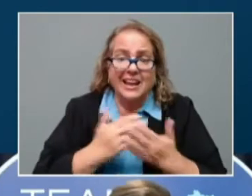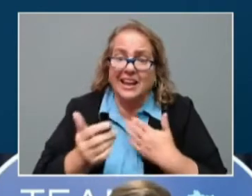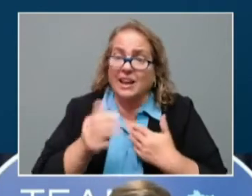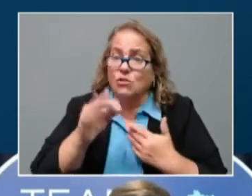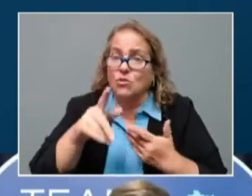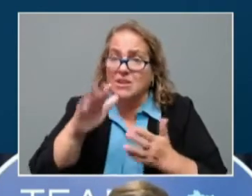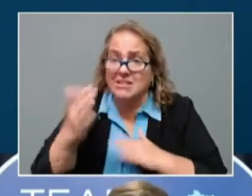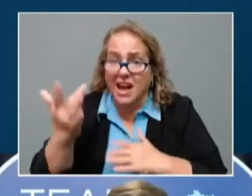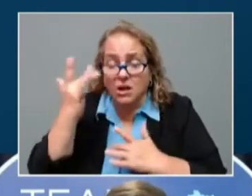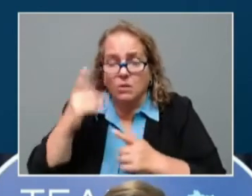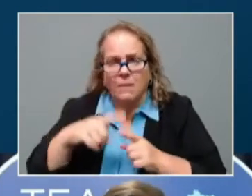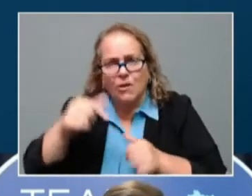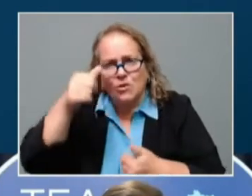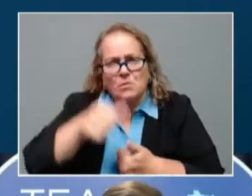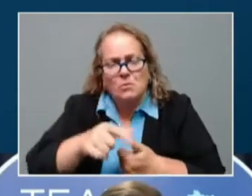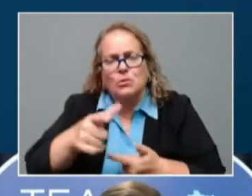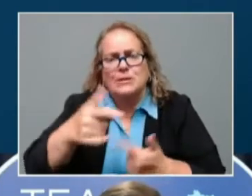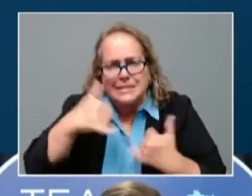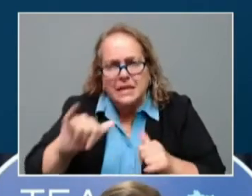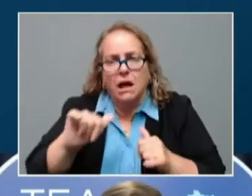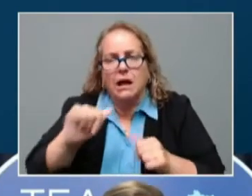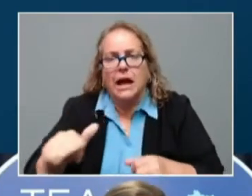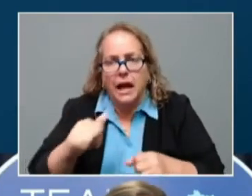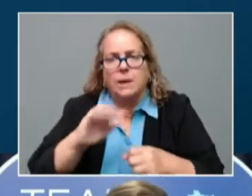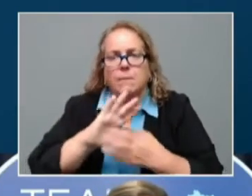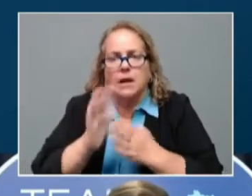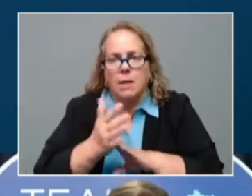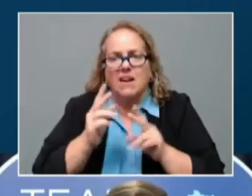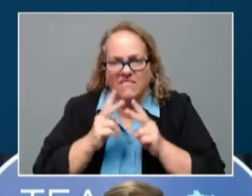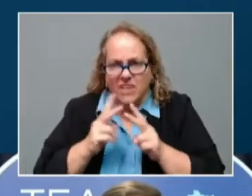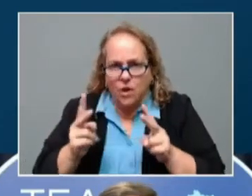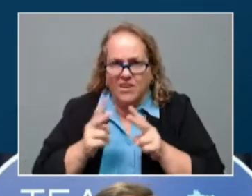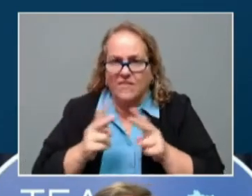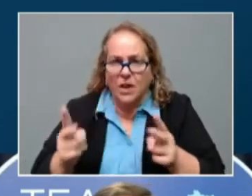sick, if it's going to have long lasting implications, if you can spread